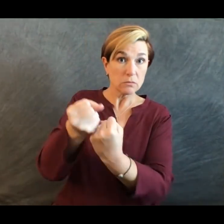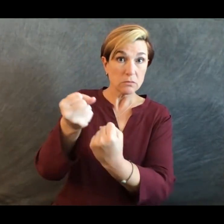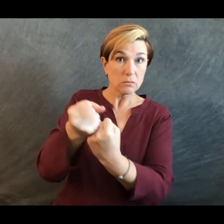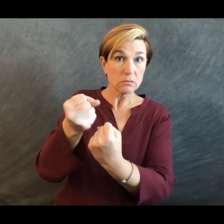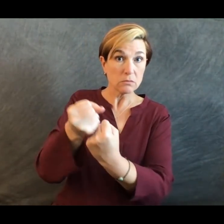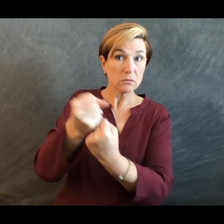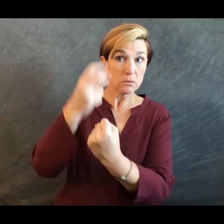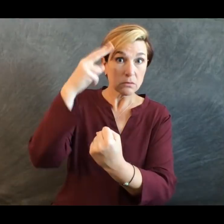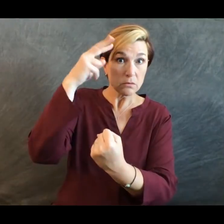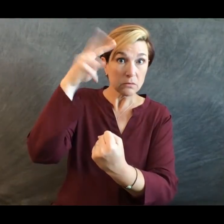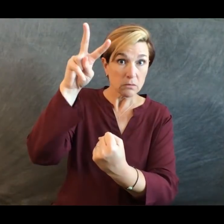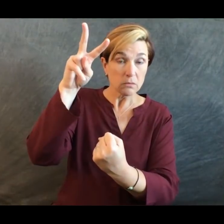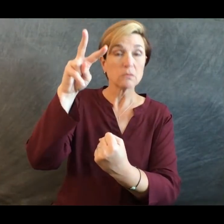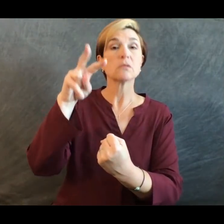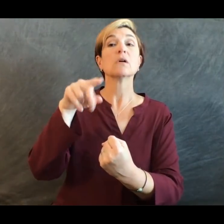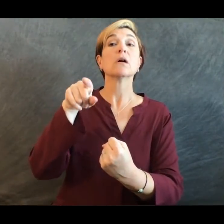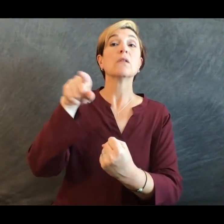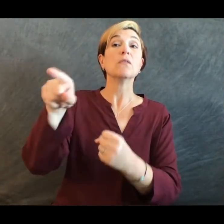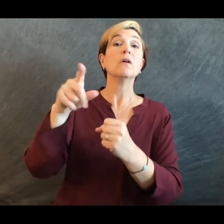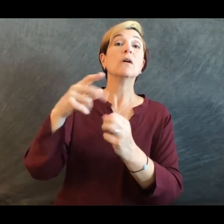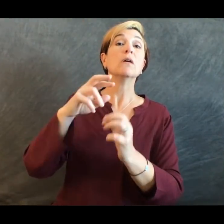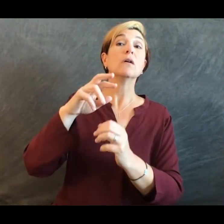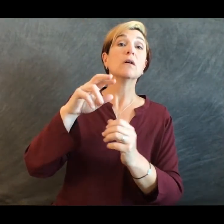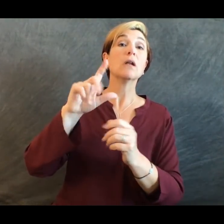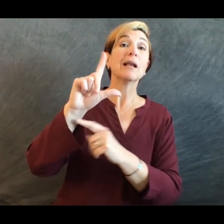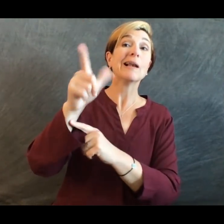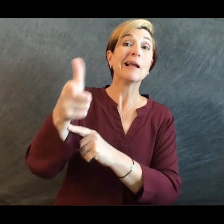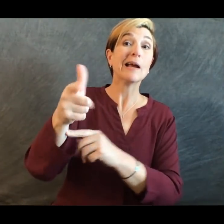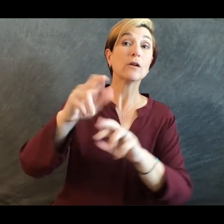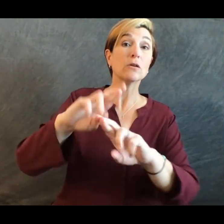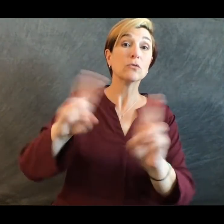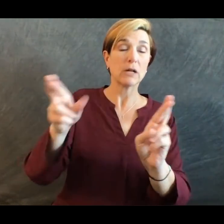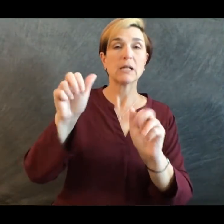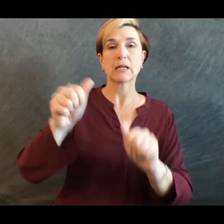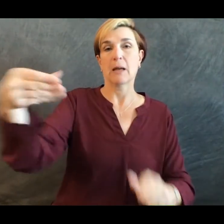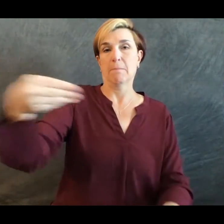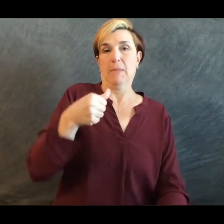later date when they're prepared to do so and we had a great conversation but